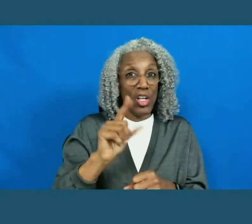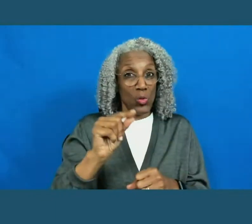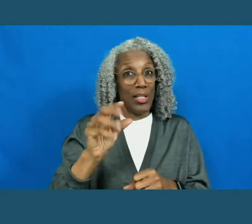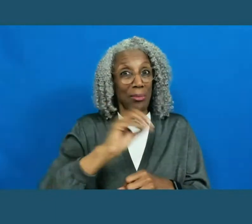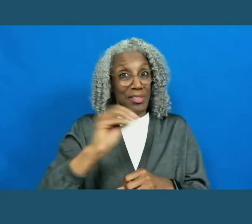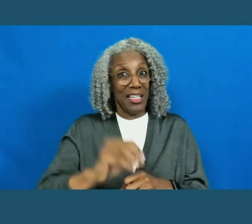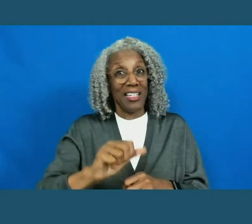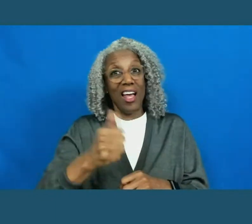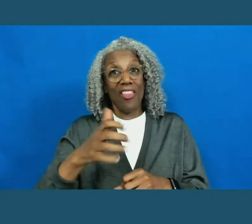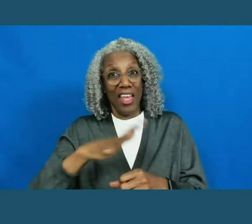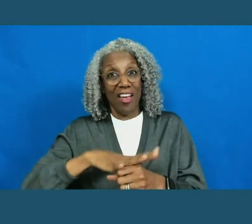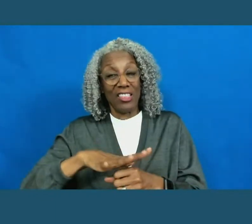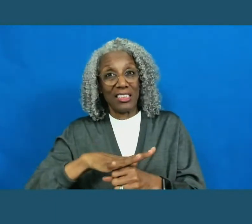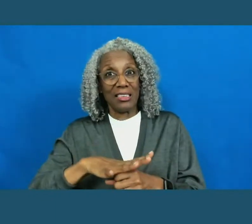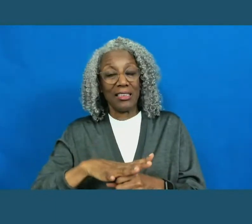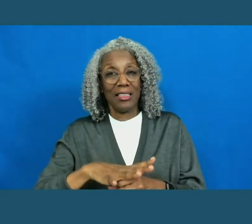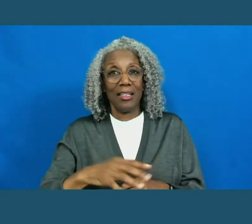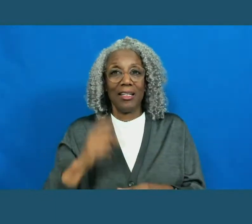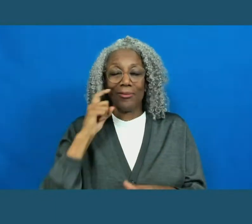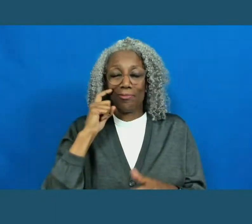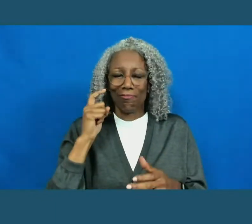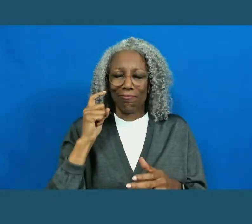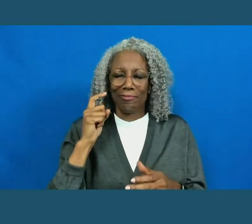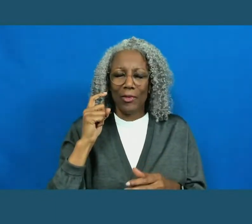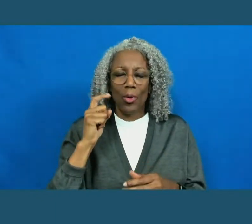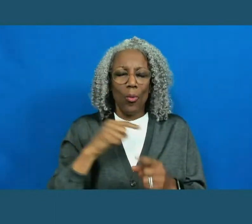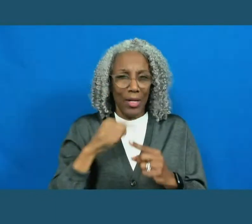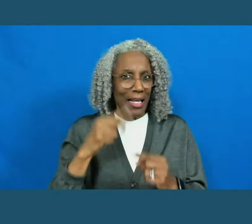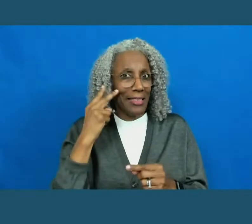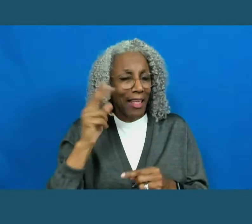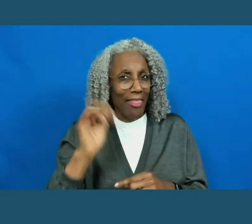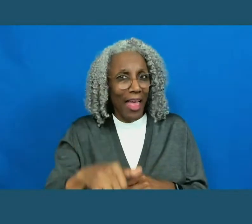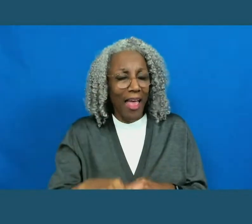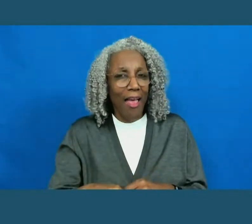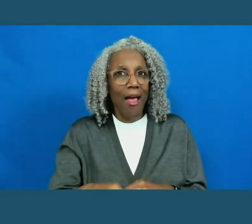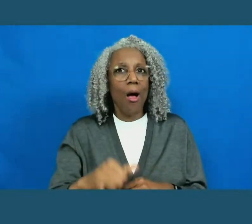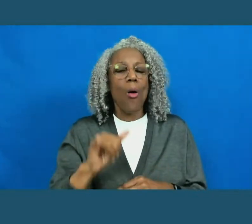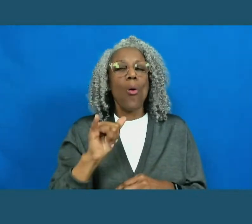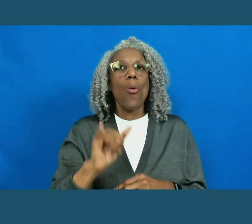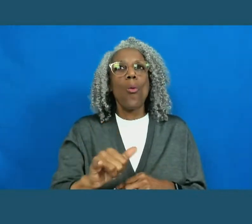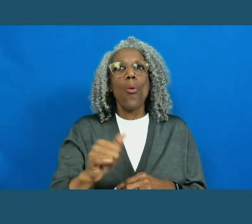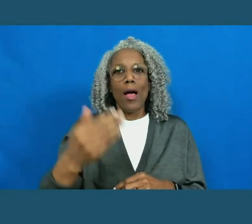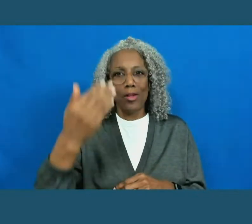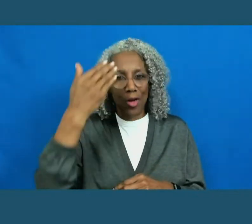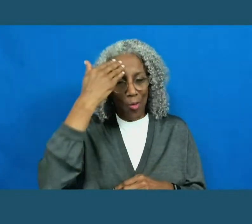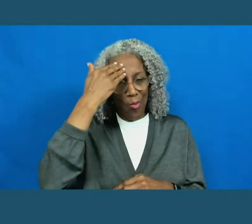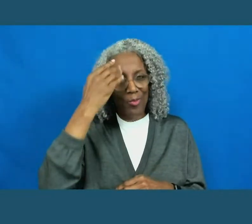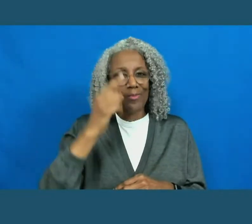minimum 10% in some areas, 20%